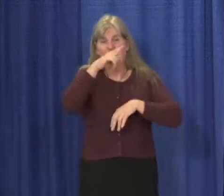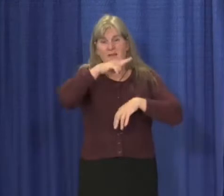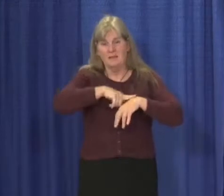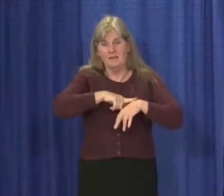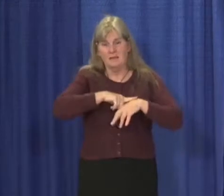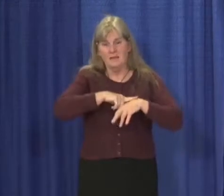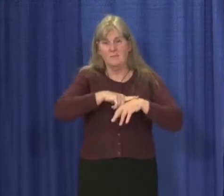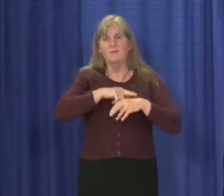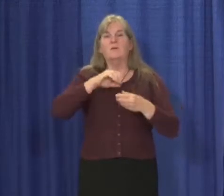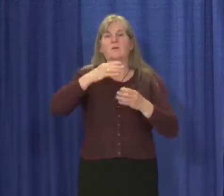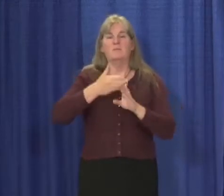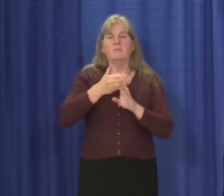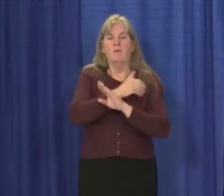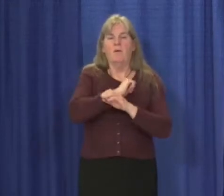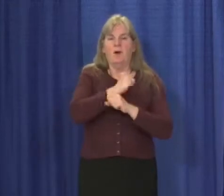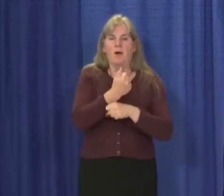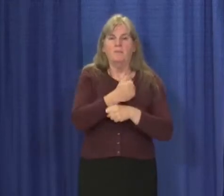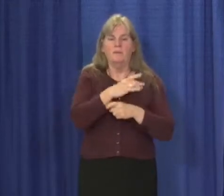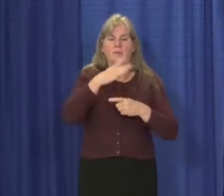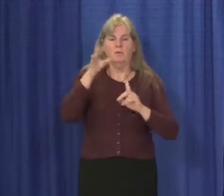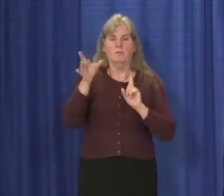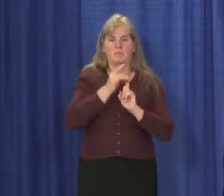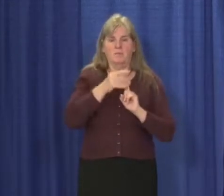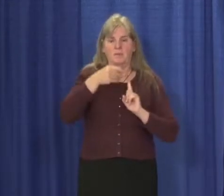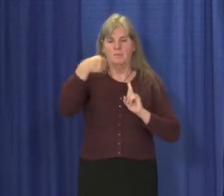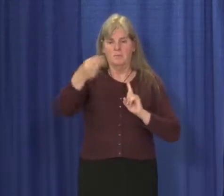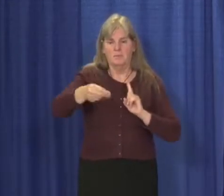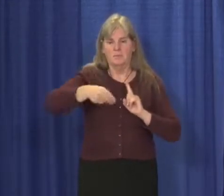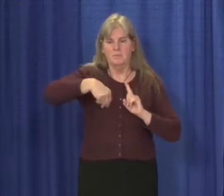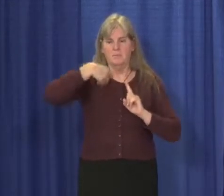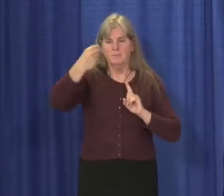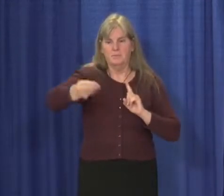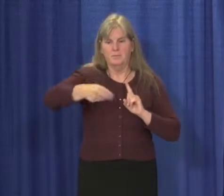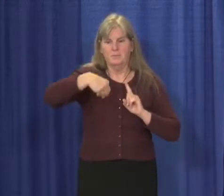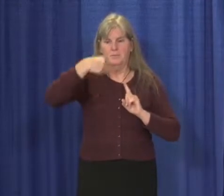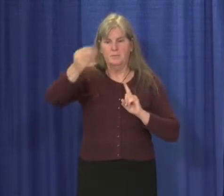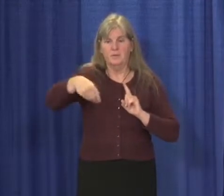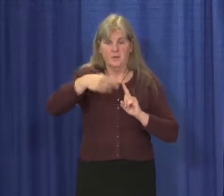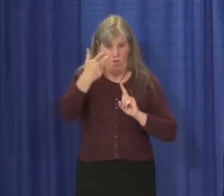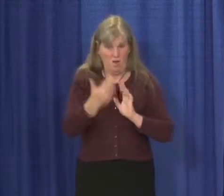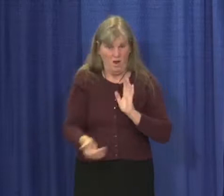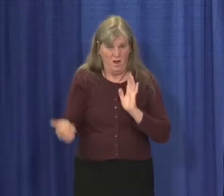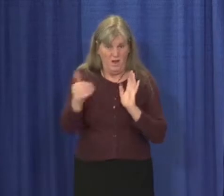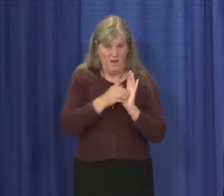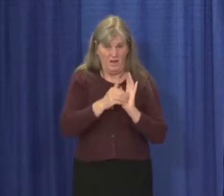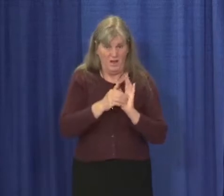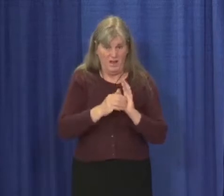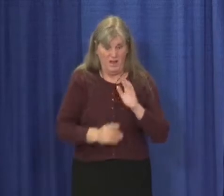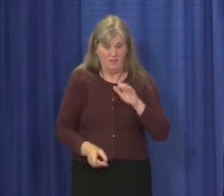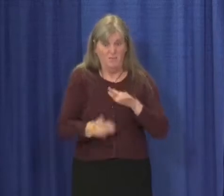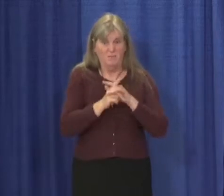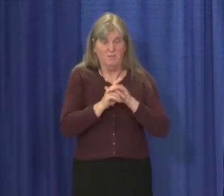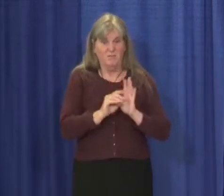infected. I'm not sure anyone wants to go through this even once.